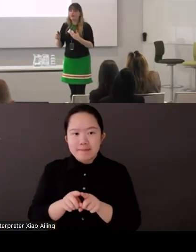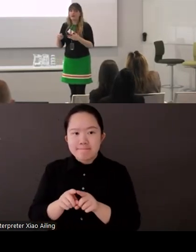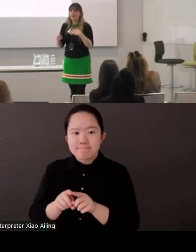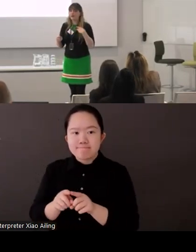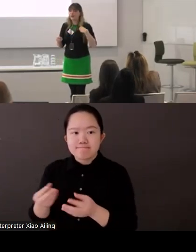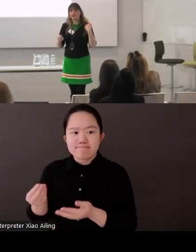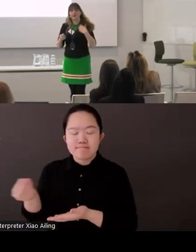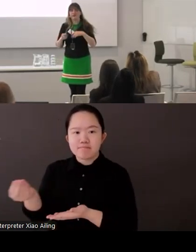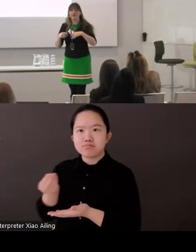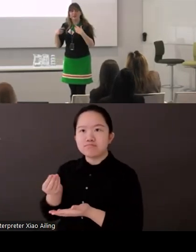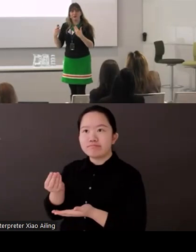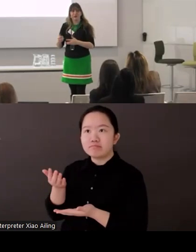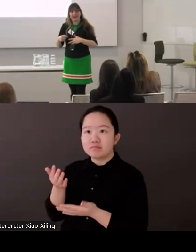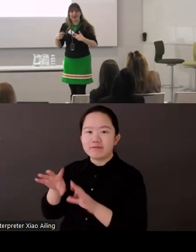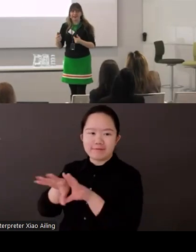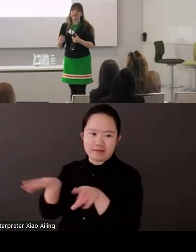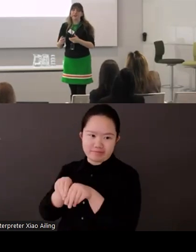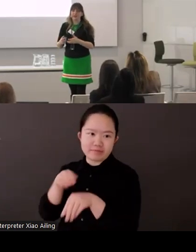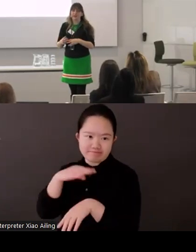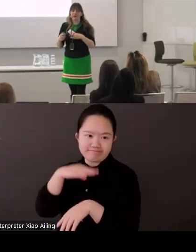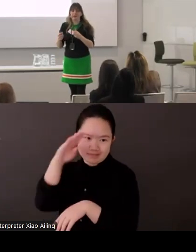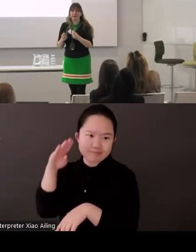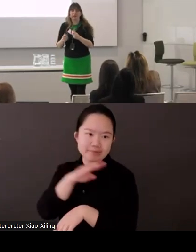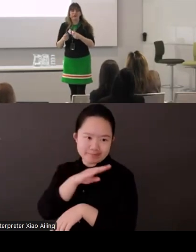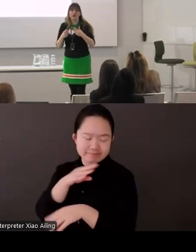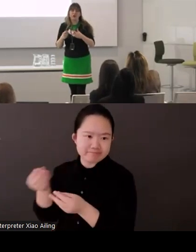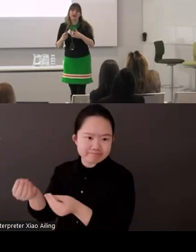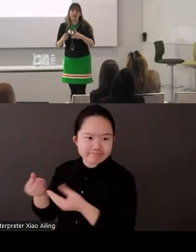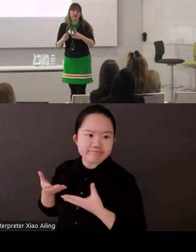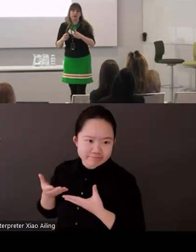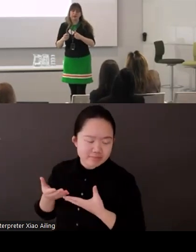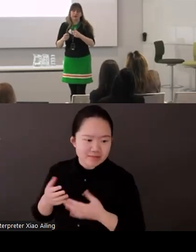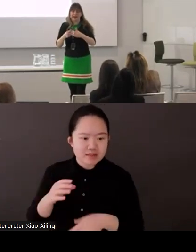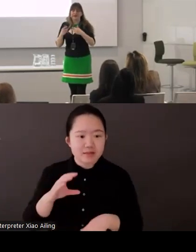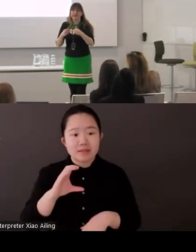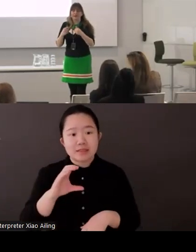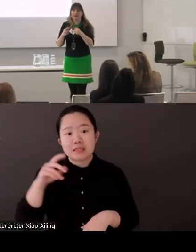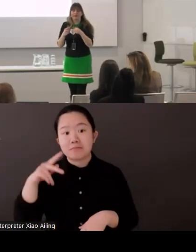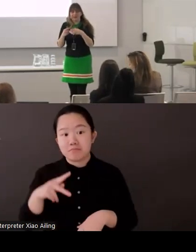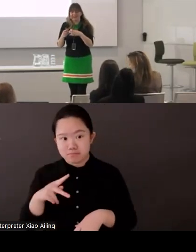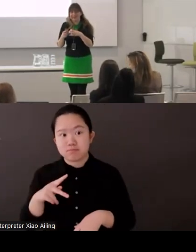therapeutic interventions where they had this feeling that cerebral palsy was only in the world to be trying to, like,